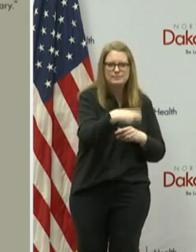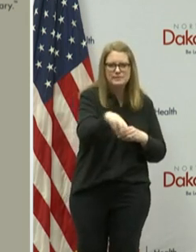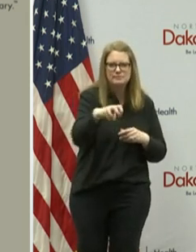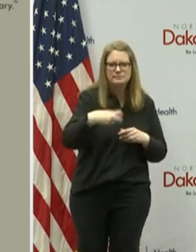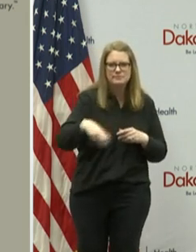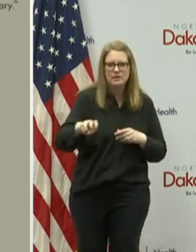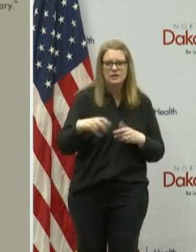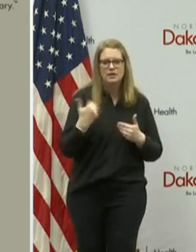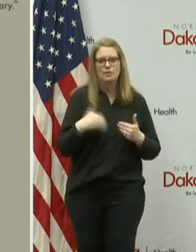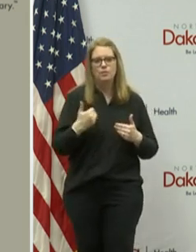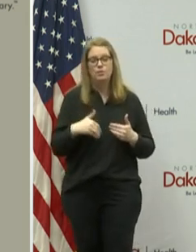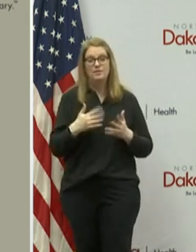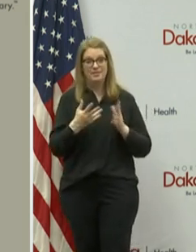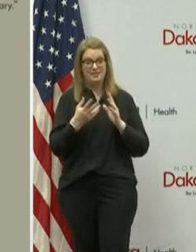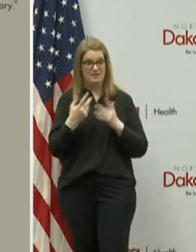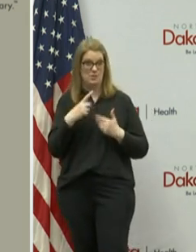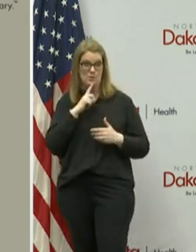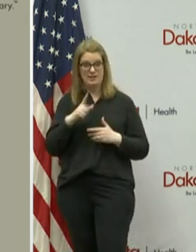SURVEY, OVER 11,000 PEOPLE, 53%